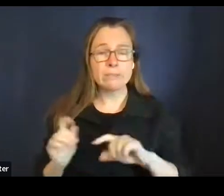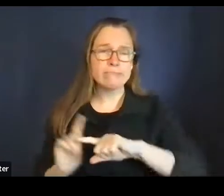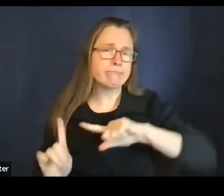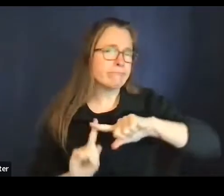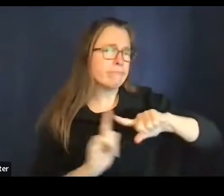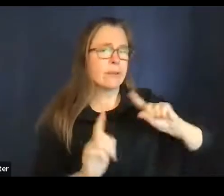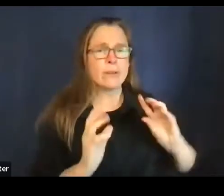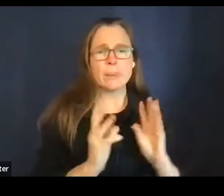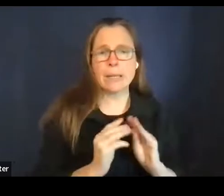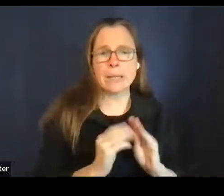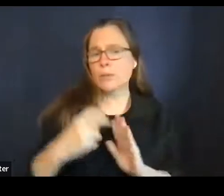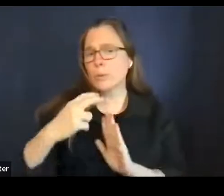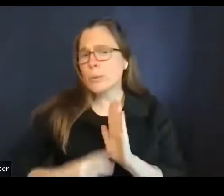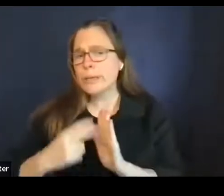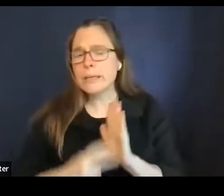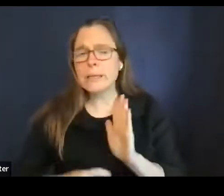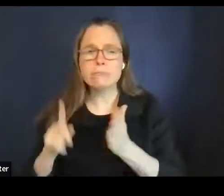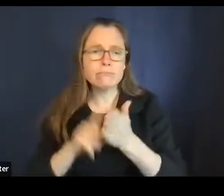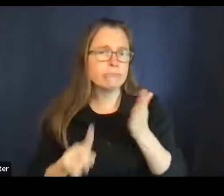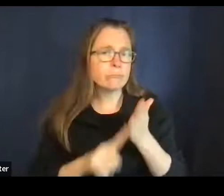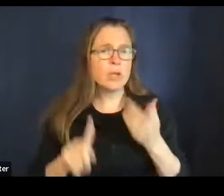reading and listening to thousands of public comments,